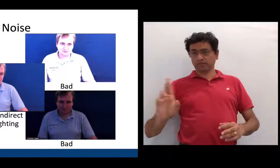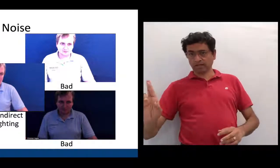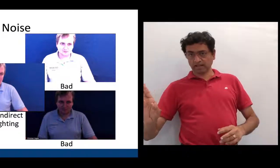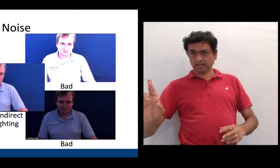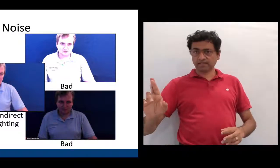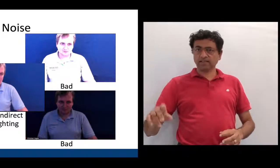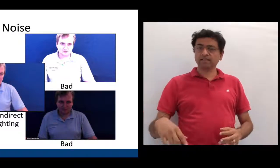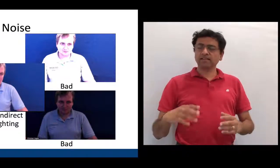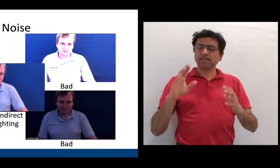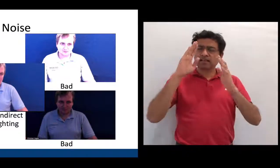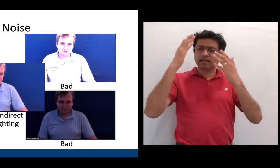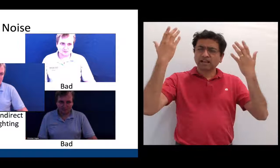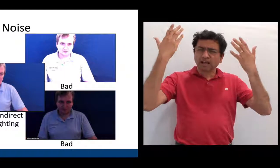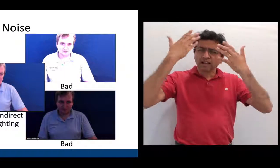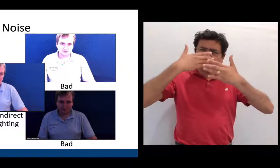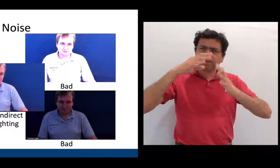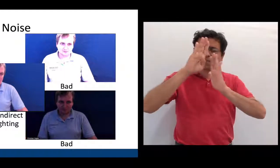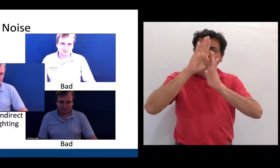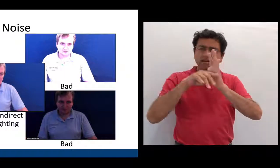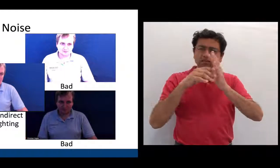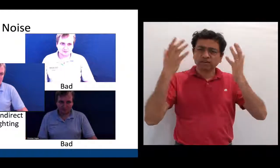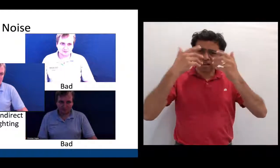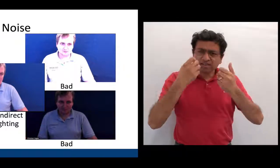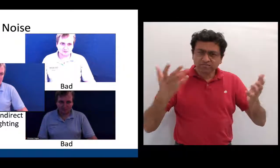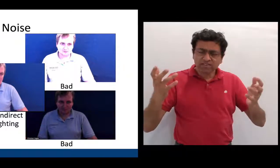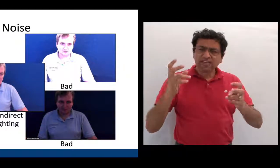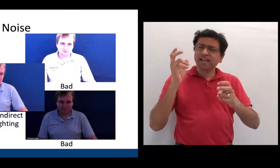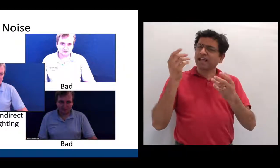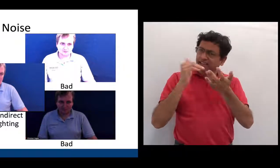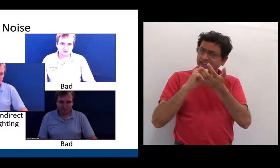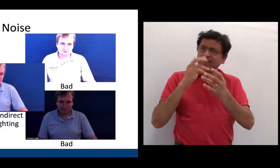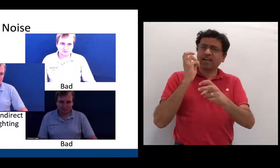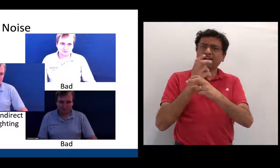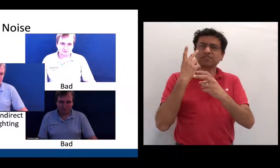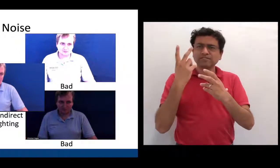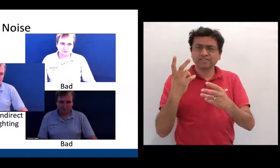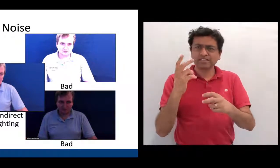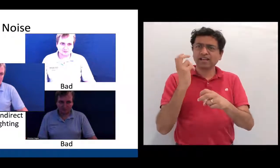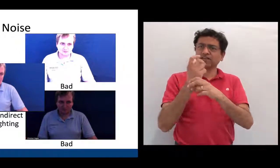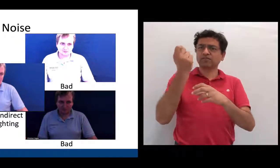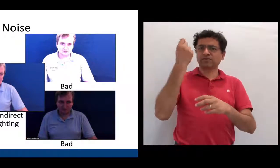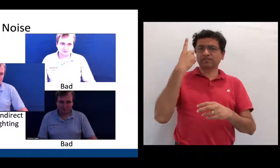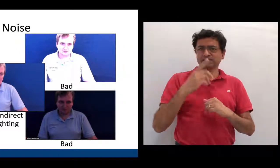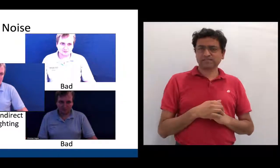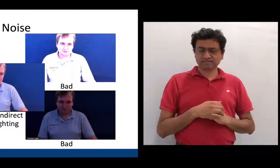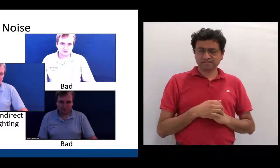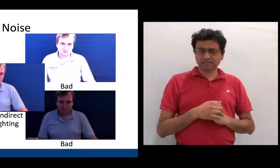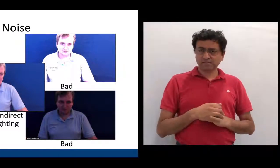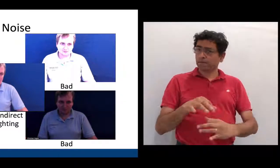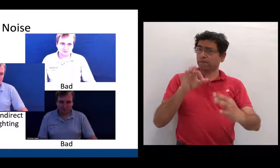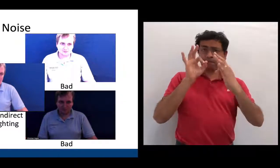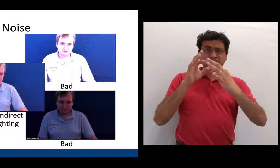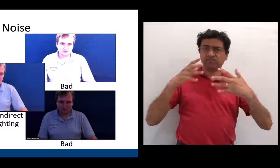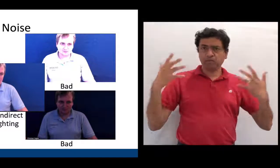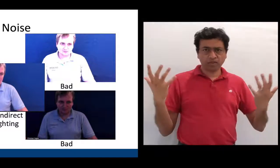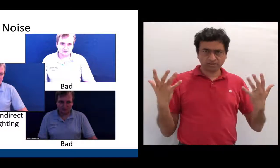On the bottom right there is a dark background, everything is dark, and again it is hard to see and understand anything.